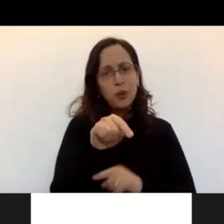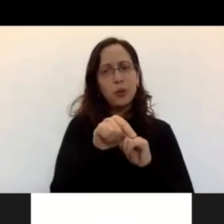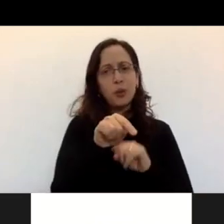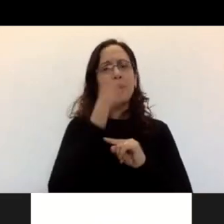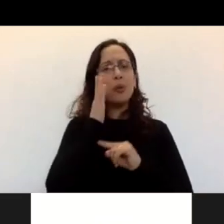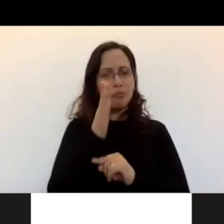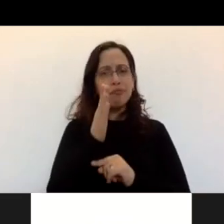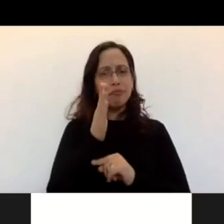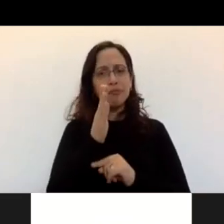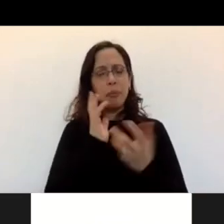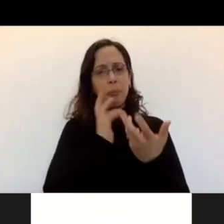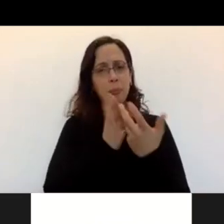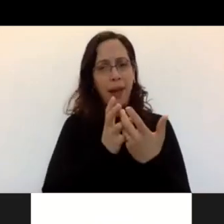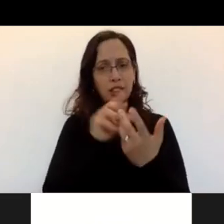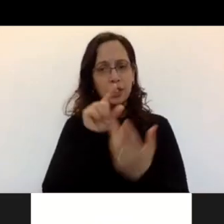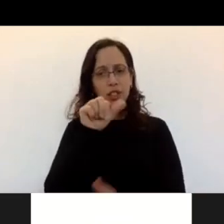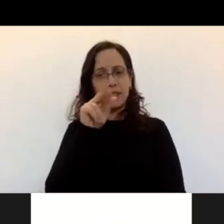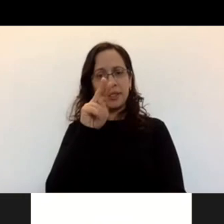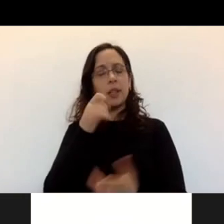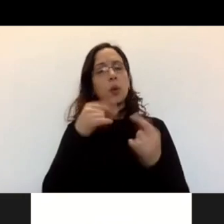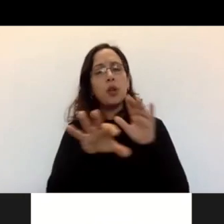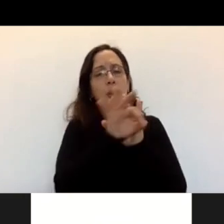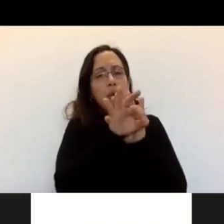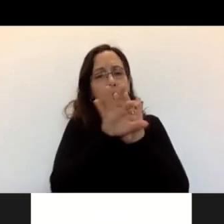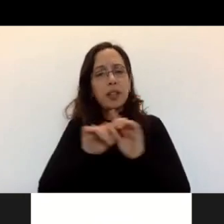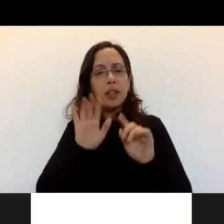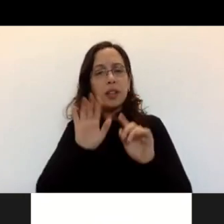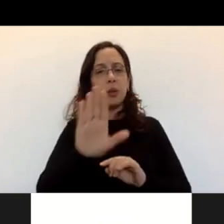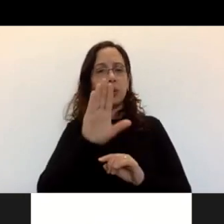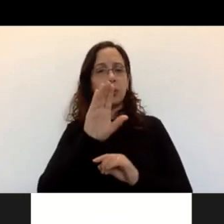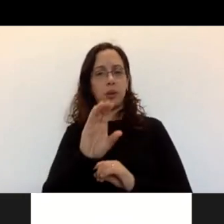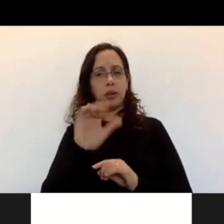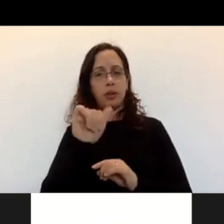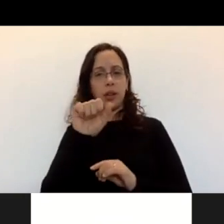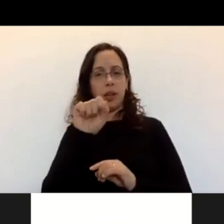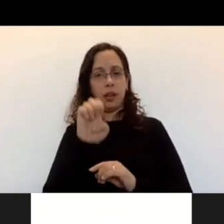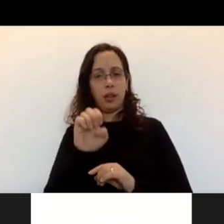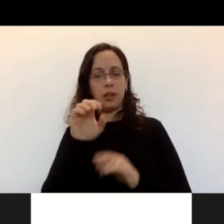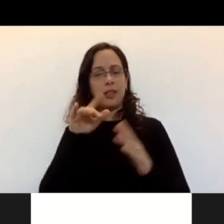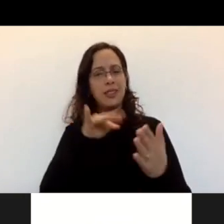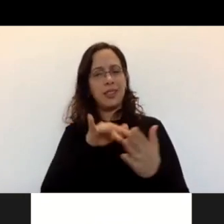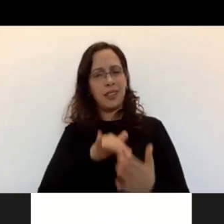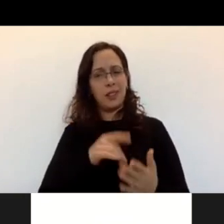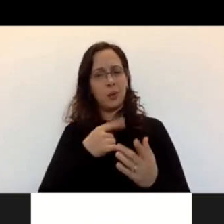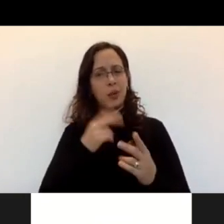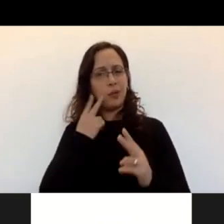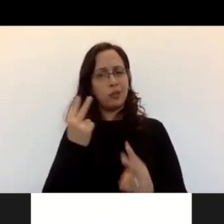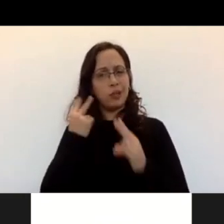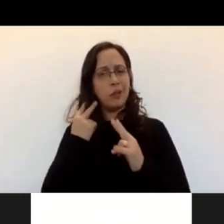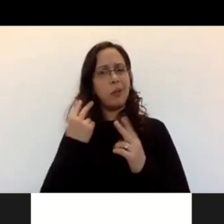you're picking your case studies and looking back over you know this this long 20th century. Yeah,